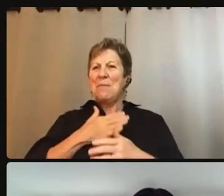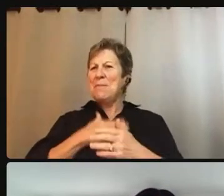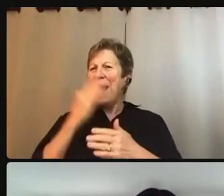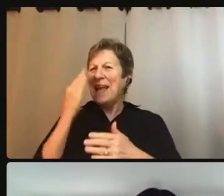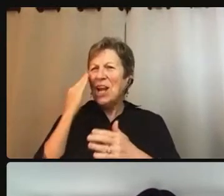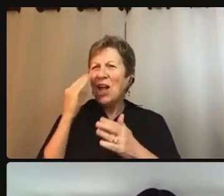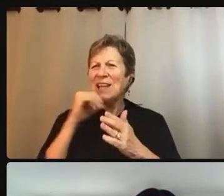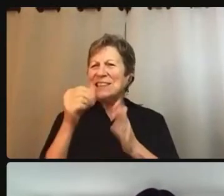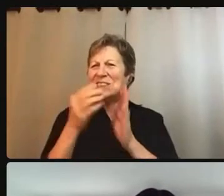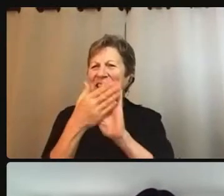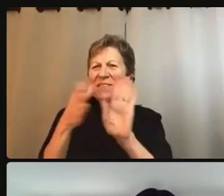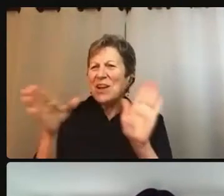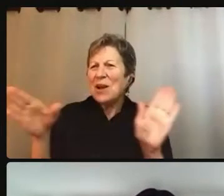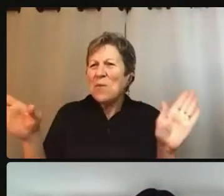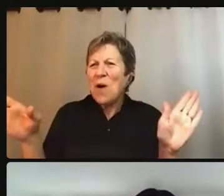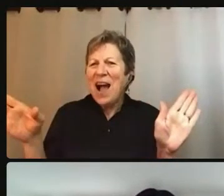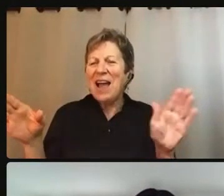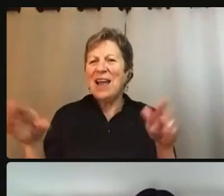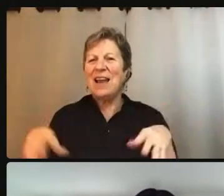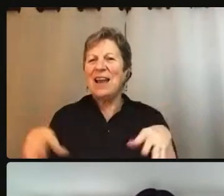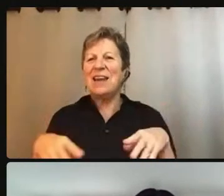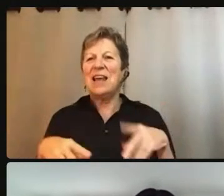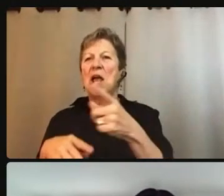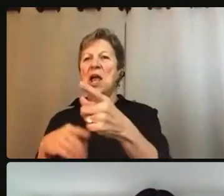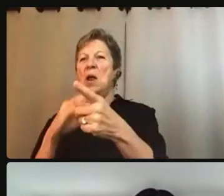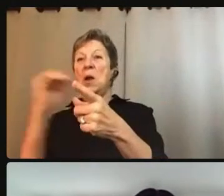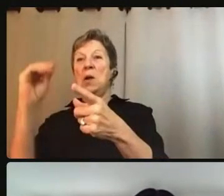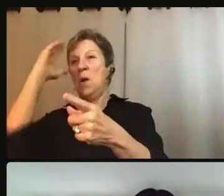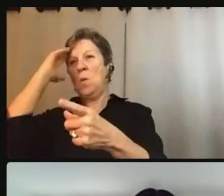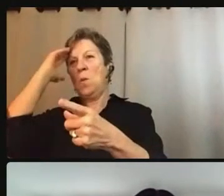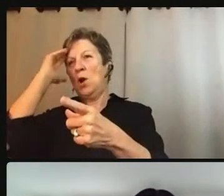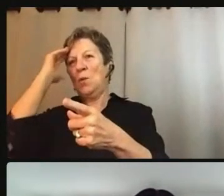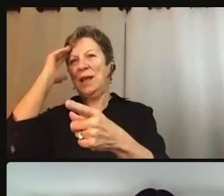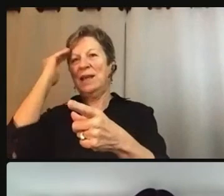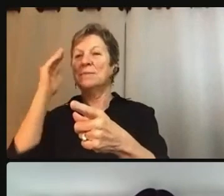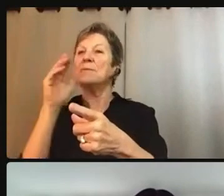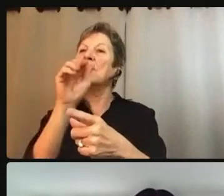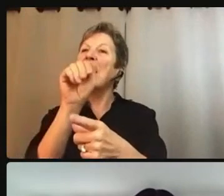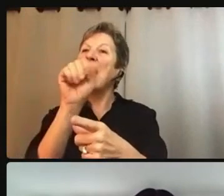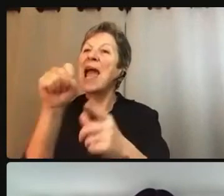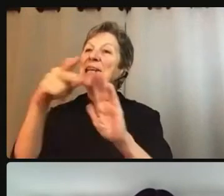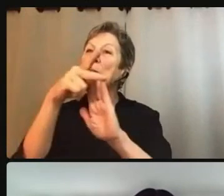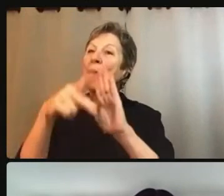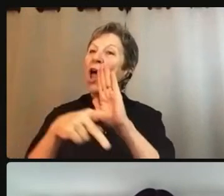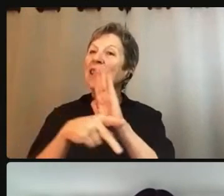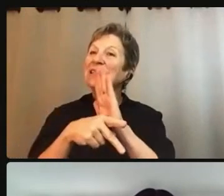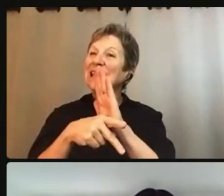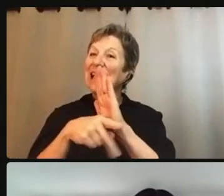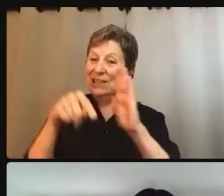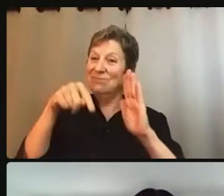BIT.SIMPLIFY FOR ME A LITTLE I'M SORRY FOR MY AGE.